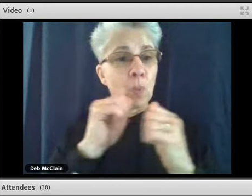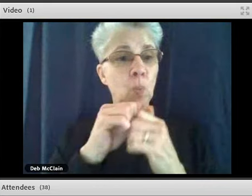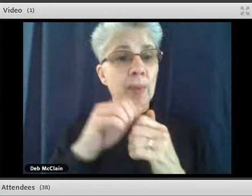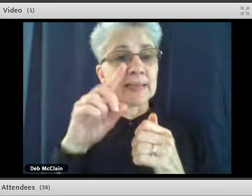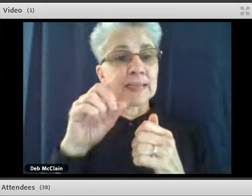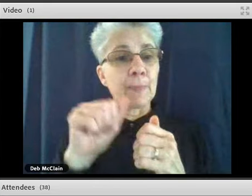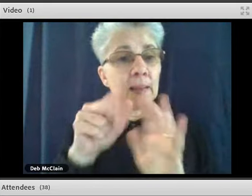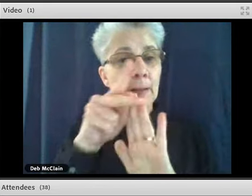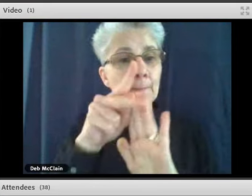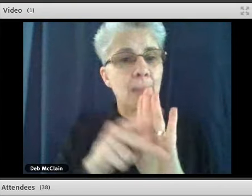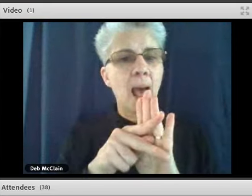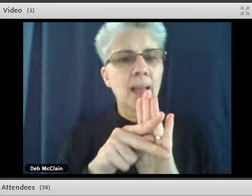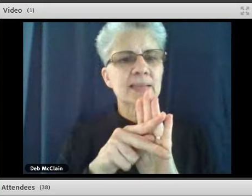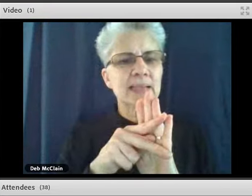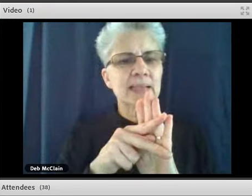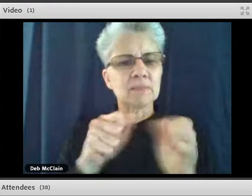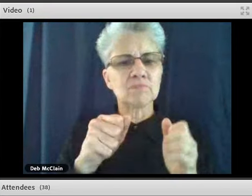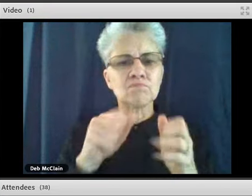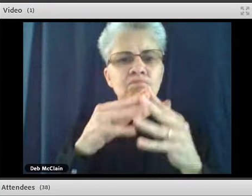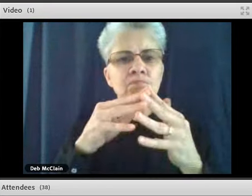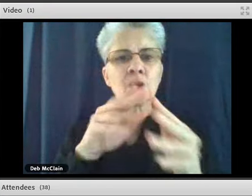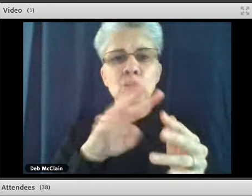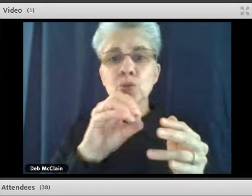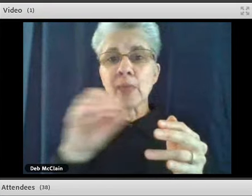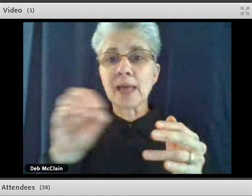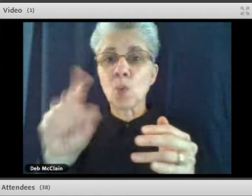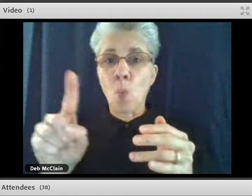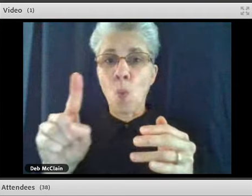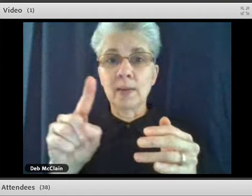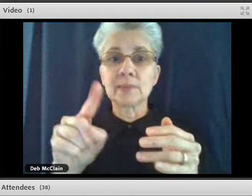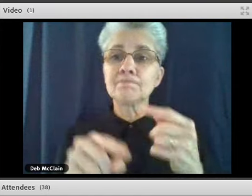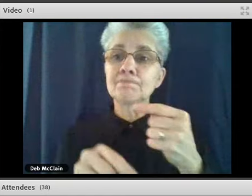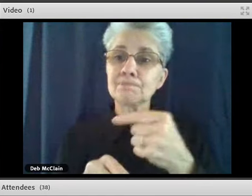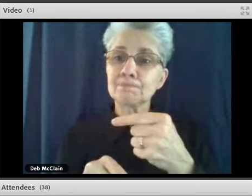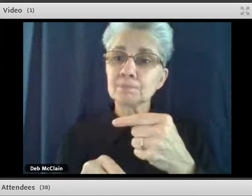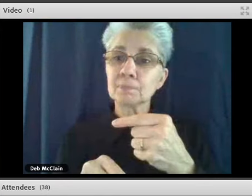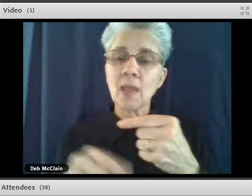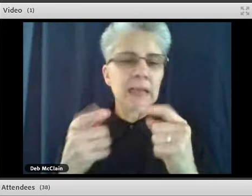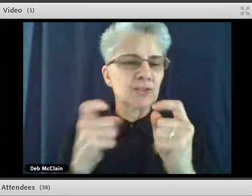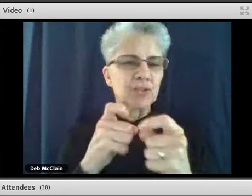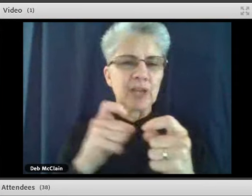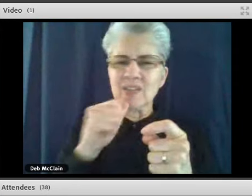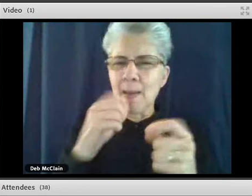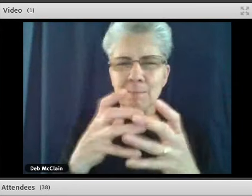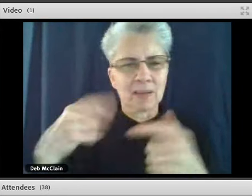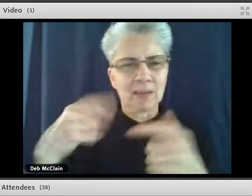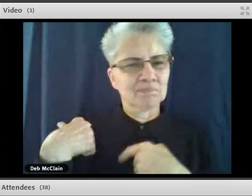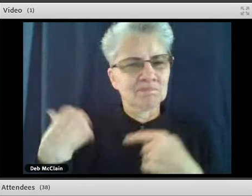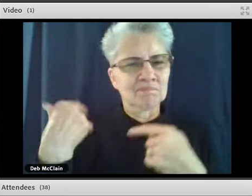It came out in 2001. It hasn't really changed that much. Some of the things they look at is the scope of the disability law.